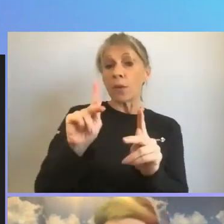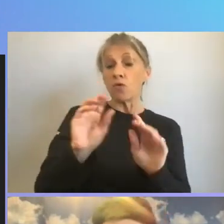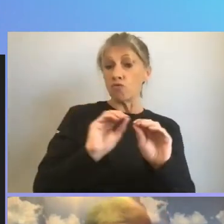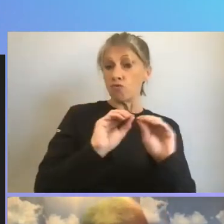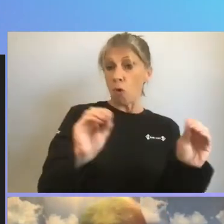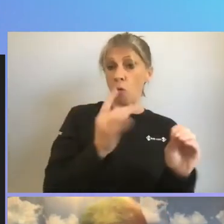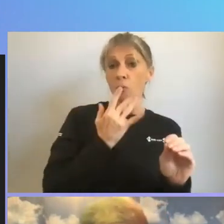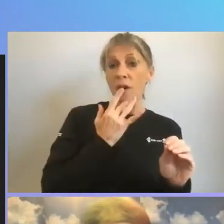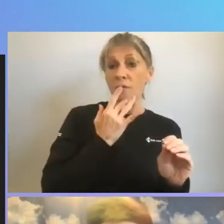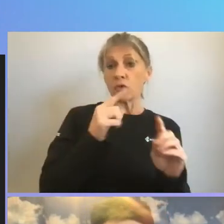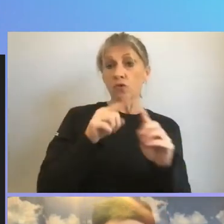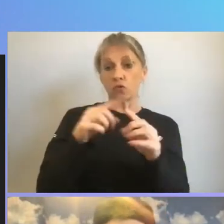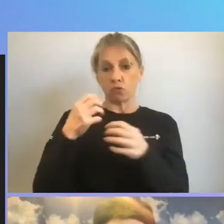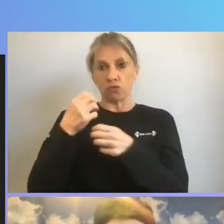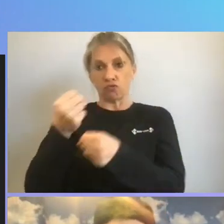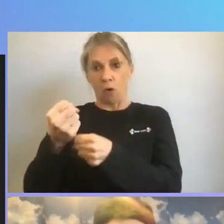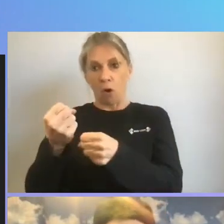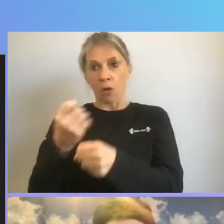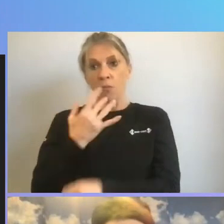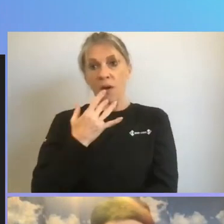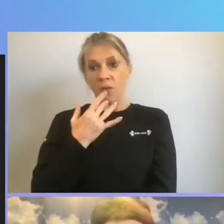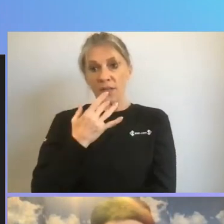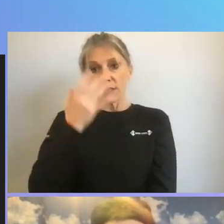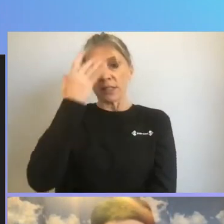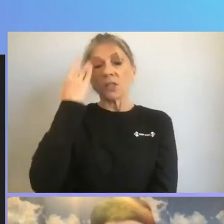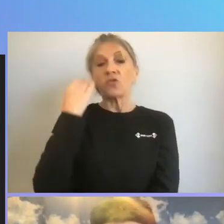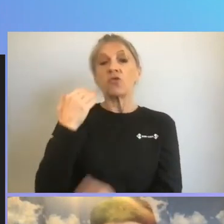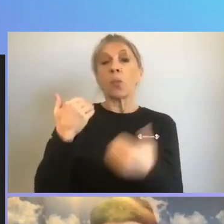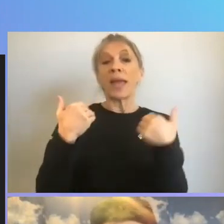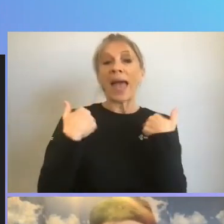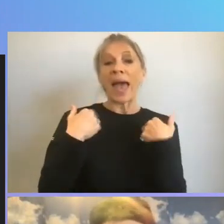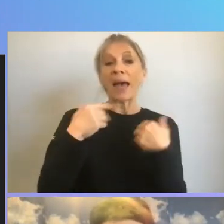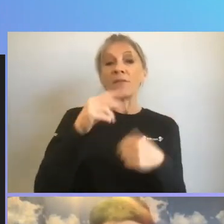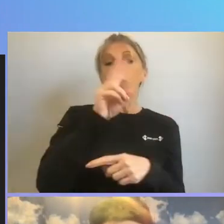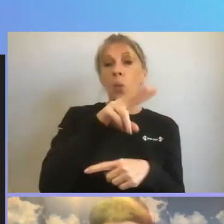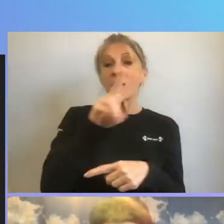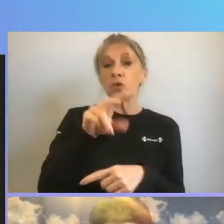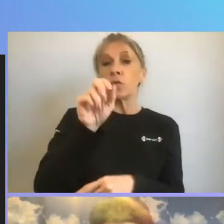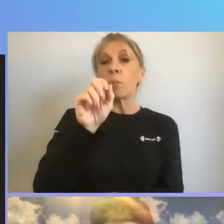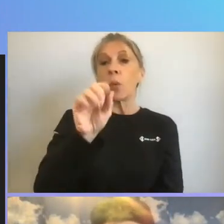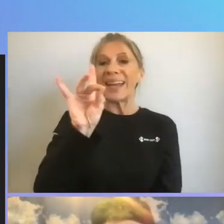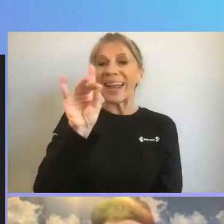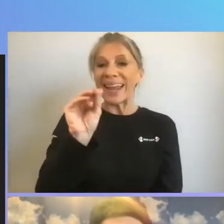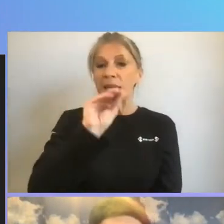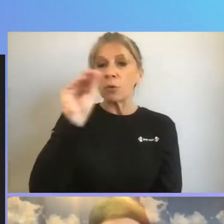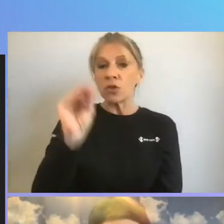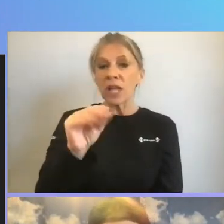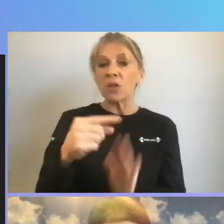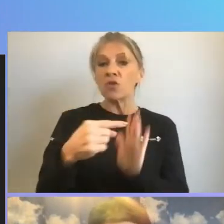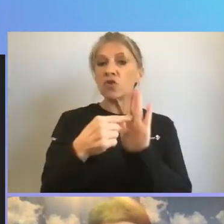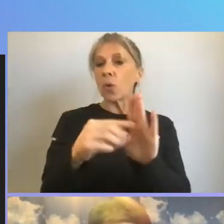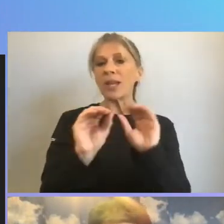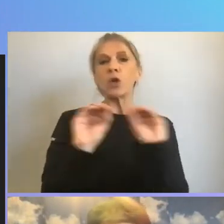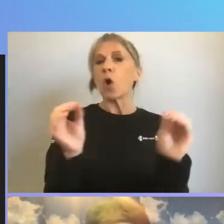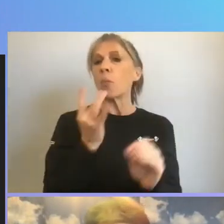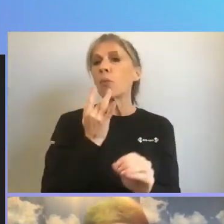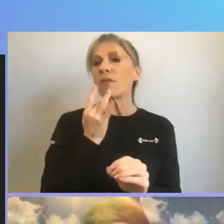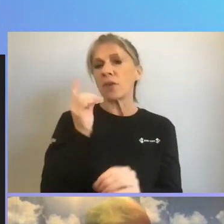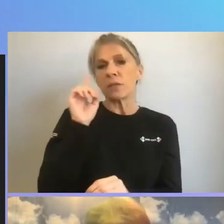preference. Uh, so we have 22.80% showing no preference for